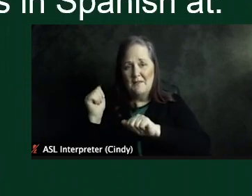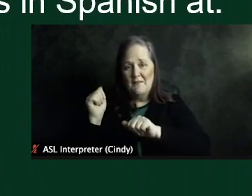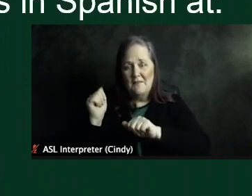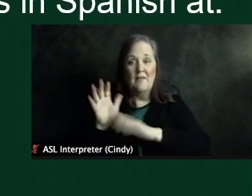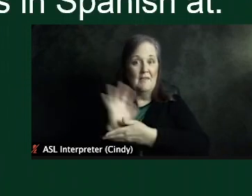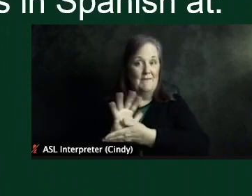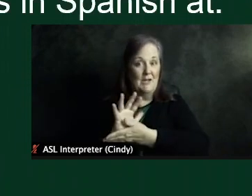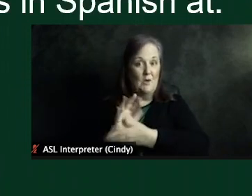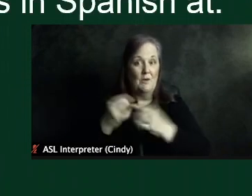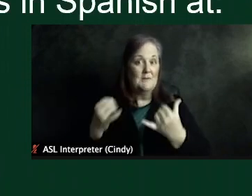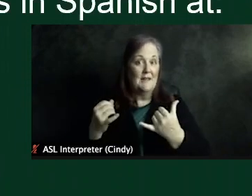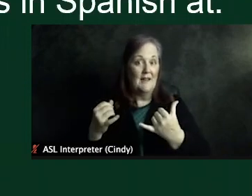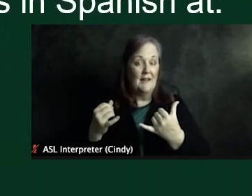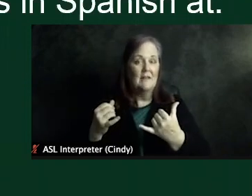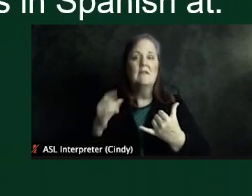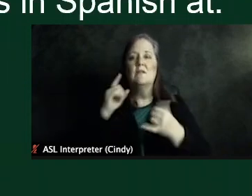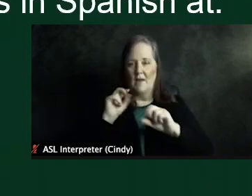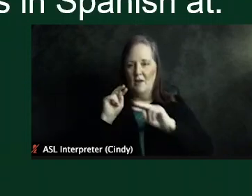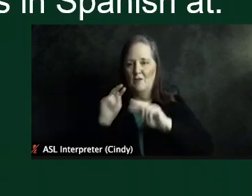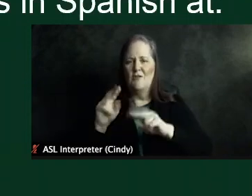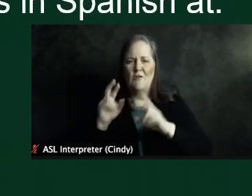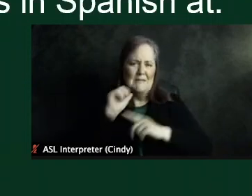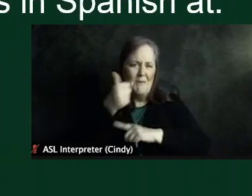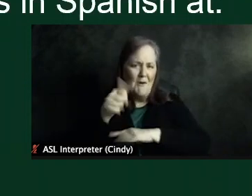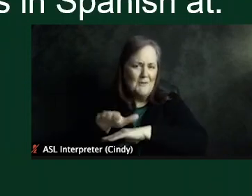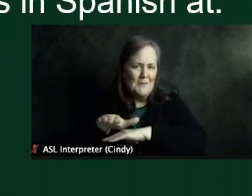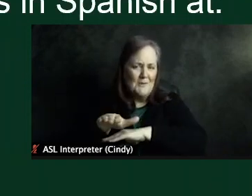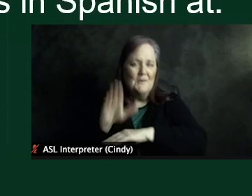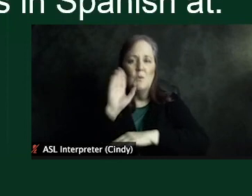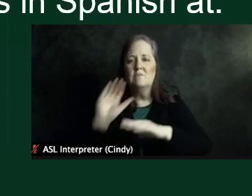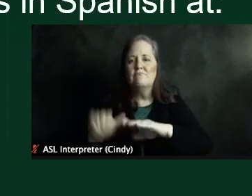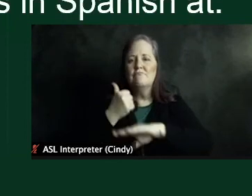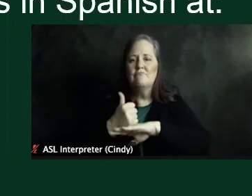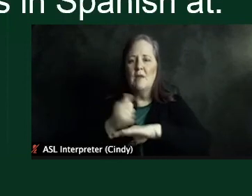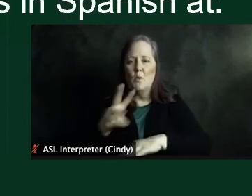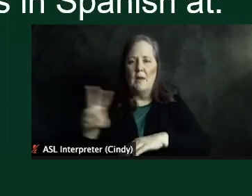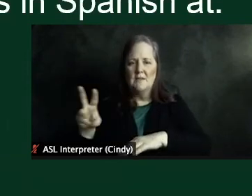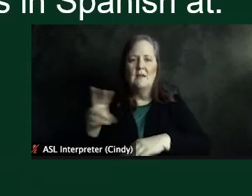And they will be subtitled in English. And then a day or two later, we'll also put